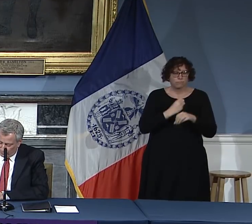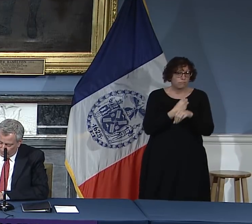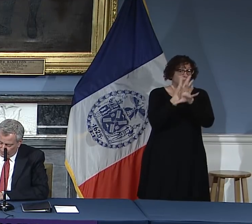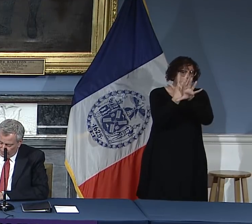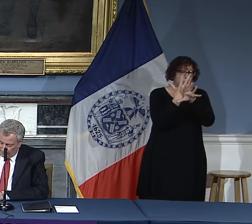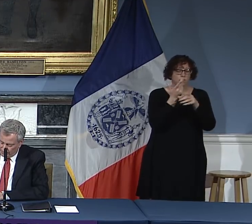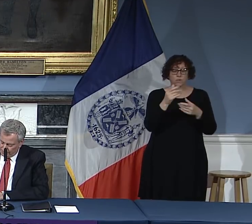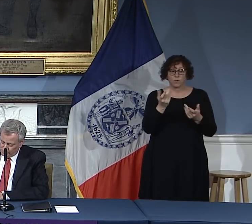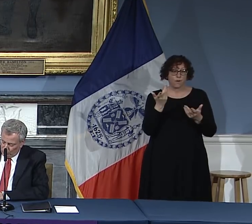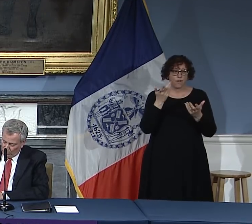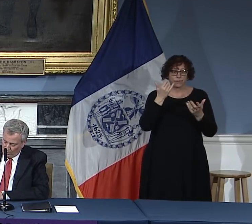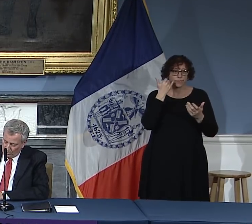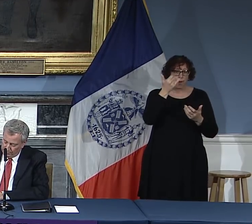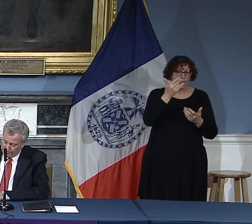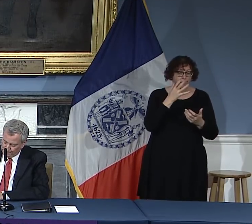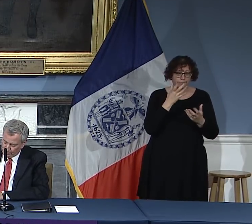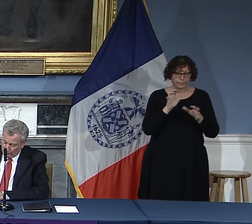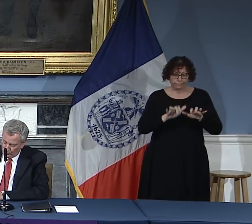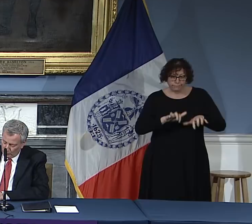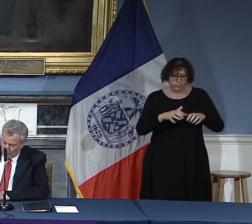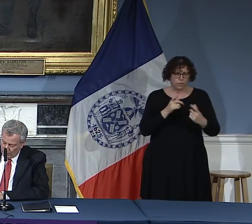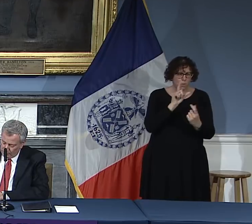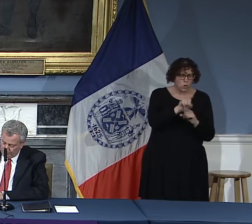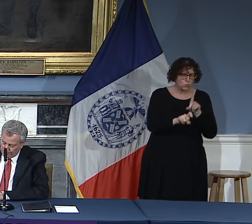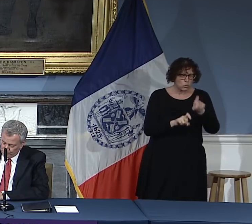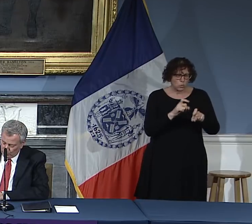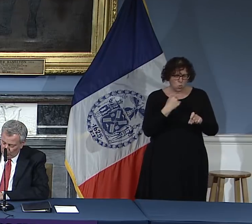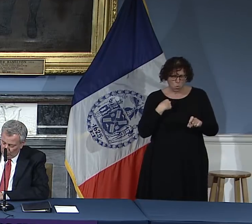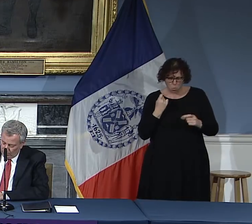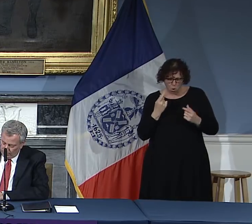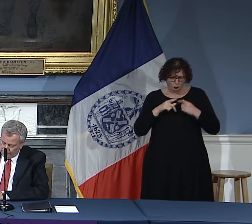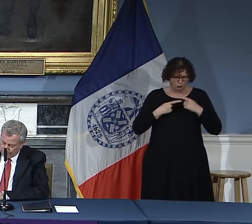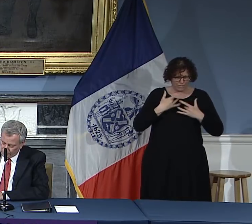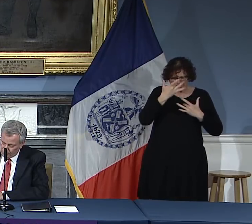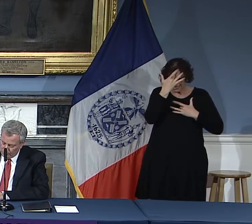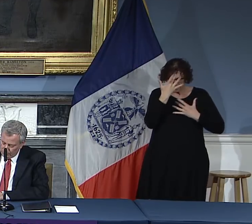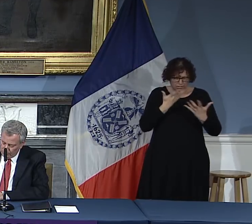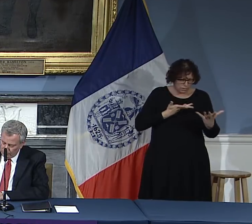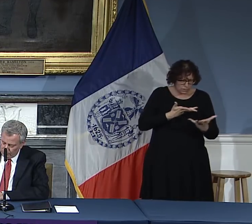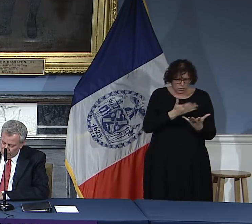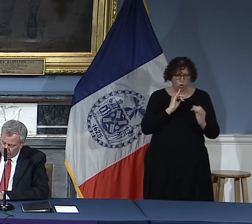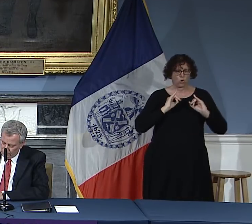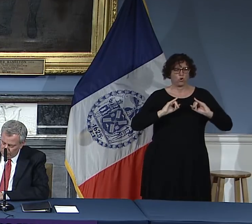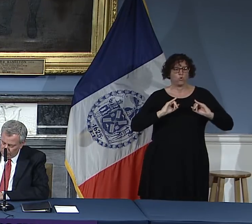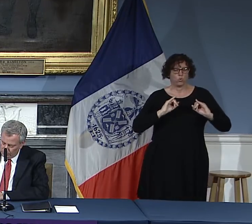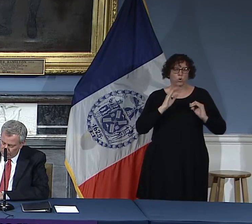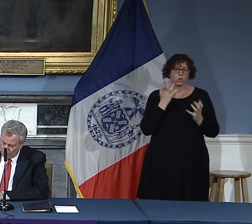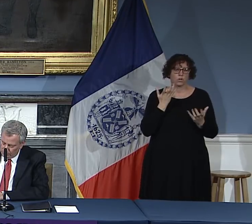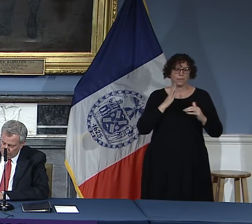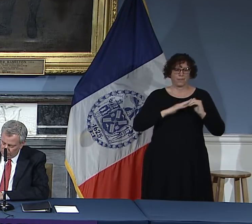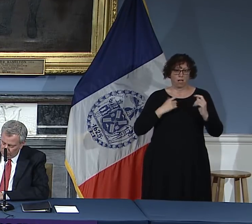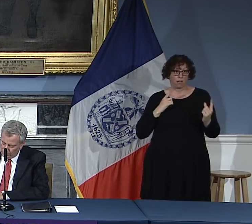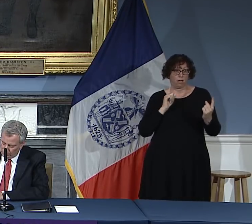TONE. I AM CHANGING THE TONE. AND THAT MAY CARETE ANXIETY.